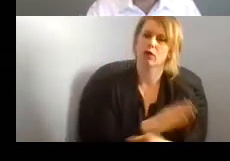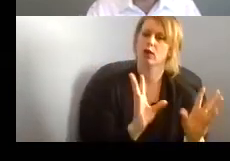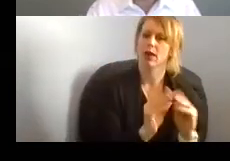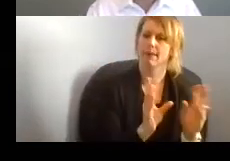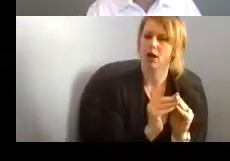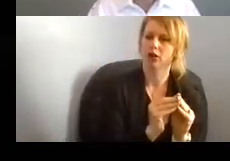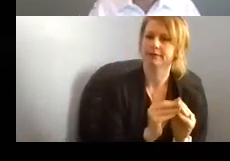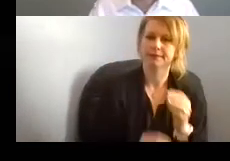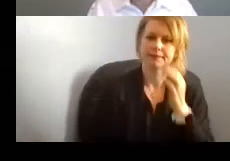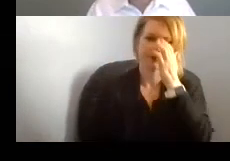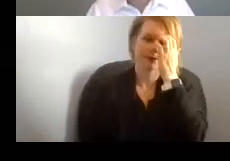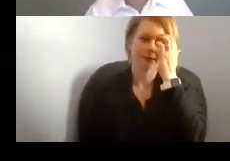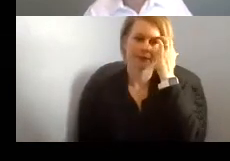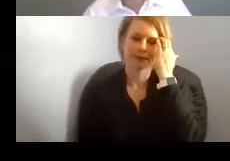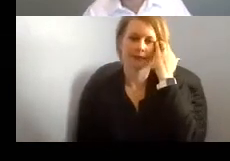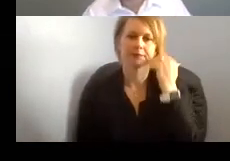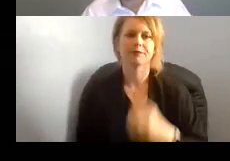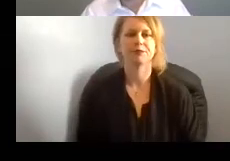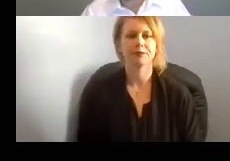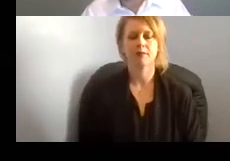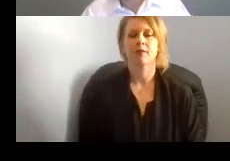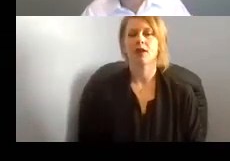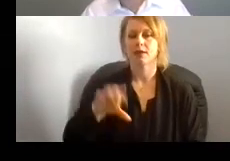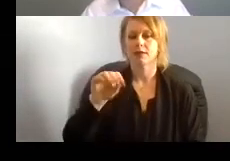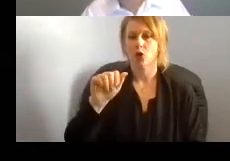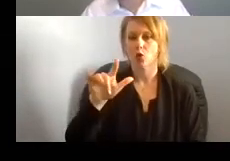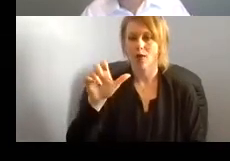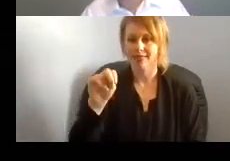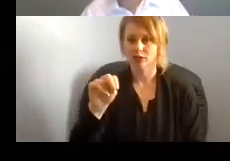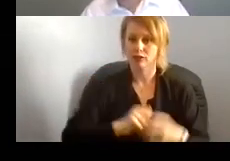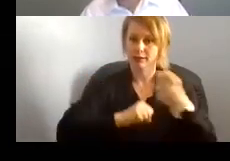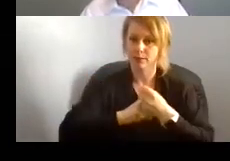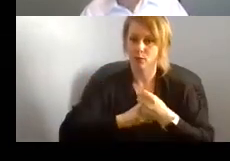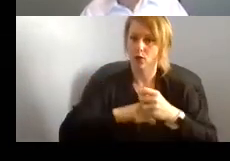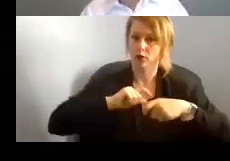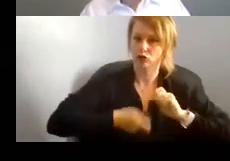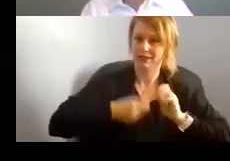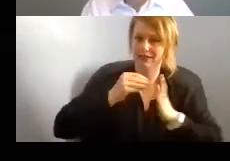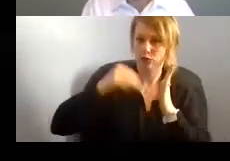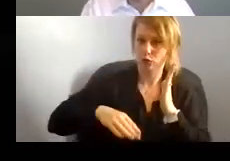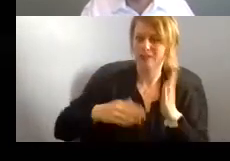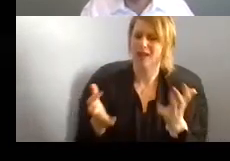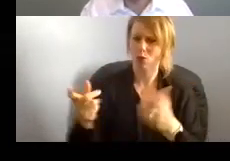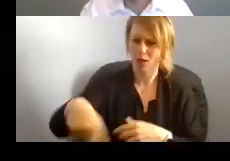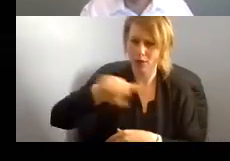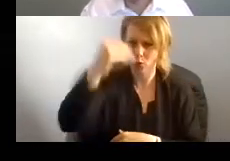Now, the Coalition to Support Grieving Students is a resource that I wanted to make you aware of. It’s a unique collaboration of the leading